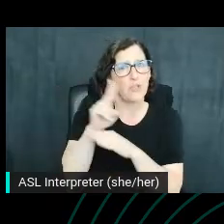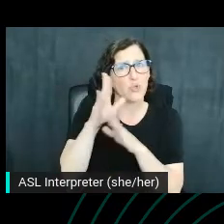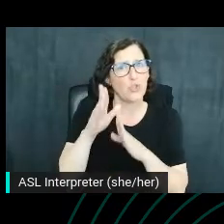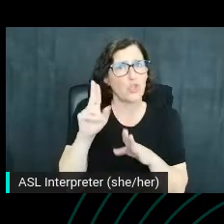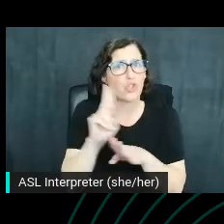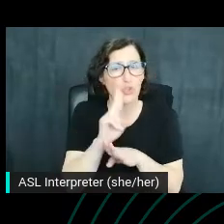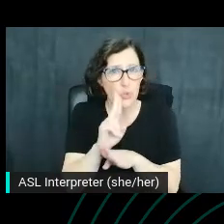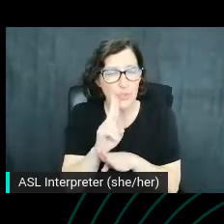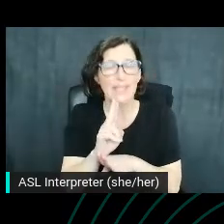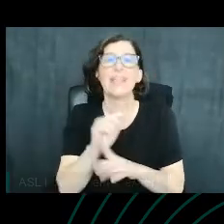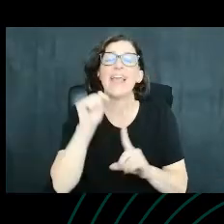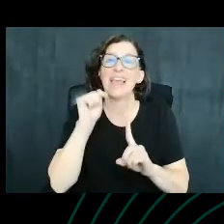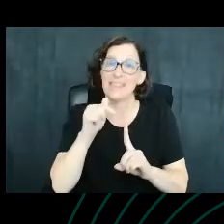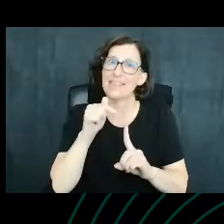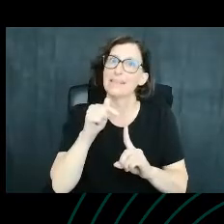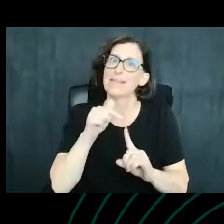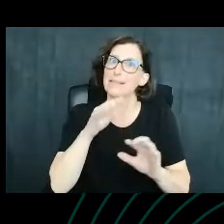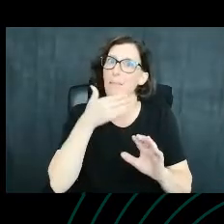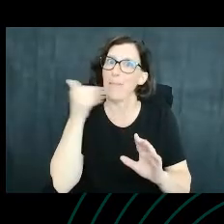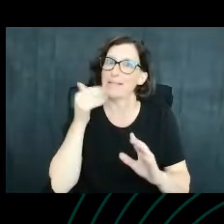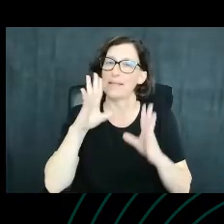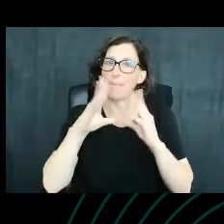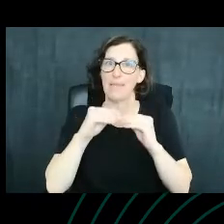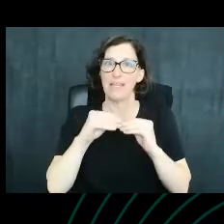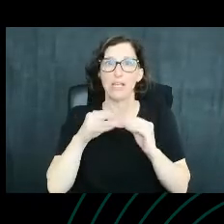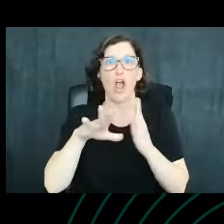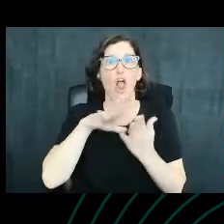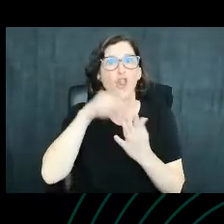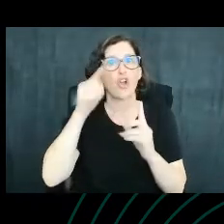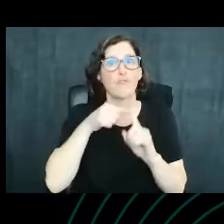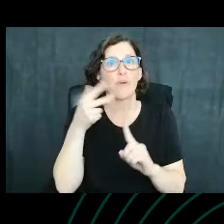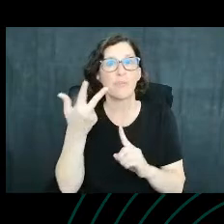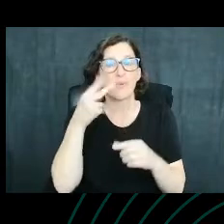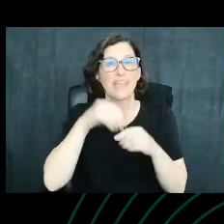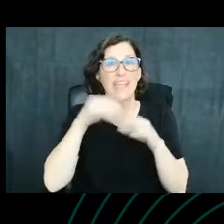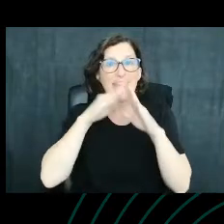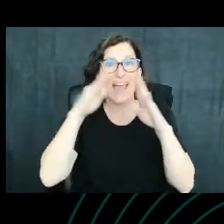Learn from three in-house video practitioners from Dallas Theater Center,